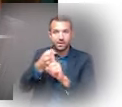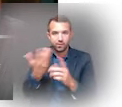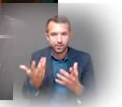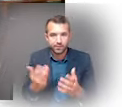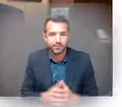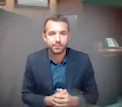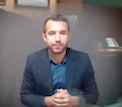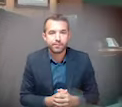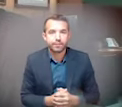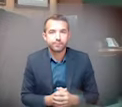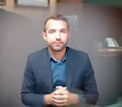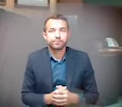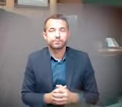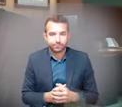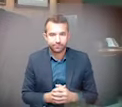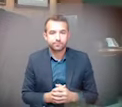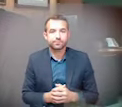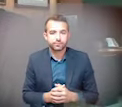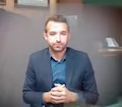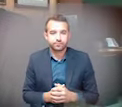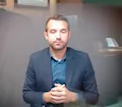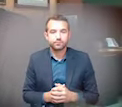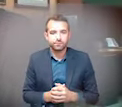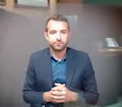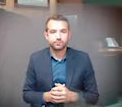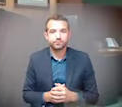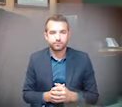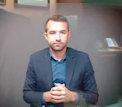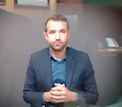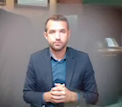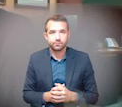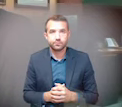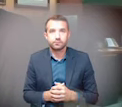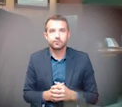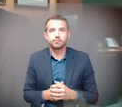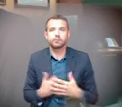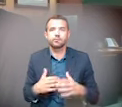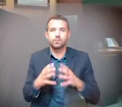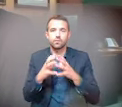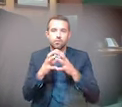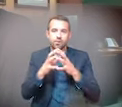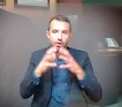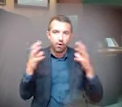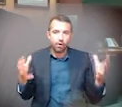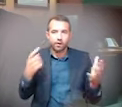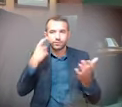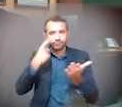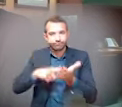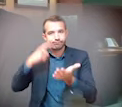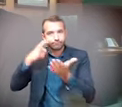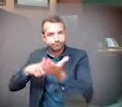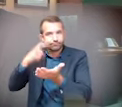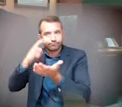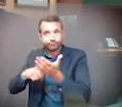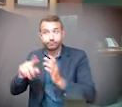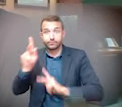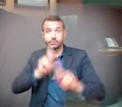And that I think, well, a lot of this is based on people's initial perception of the capacity of people with disabilities.